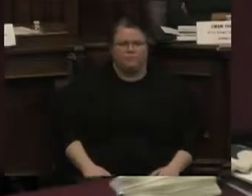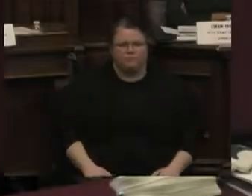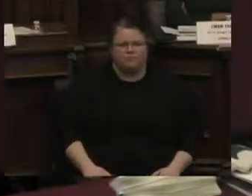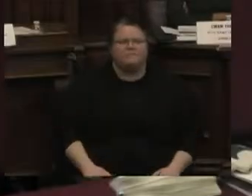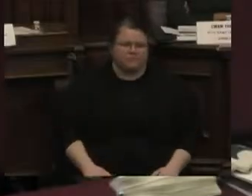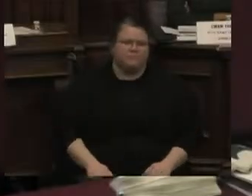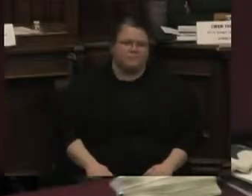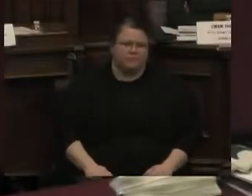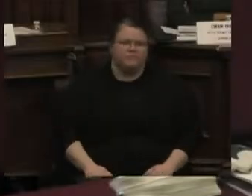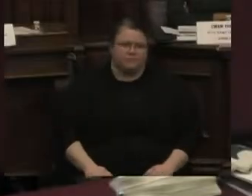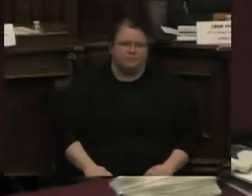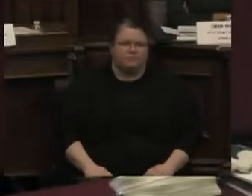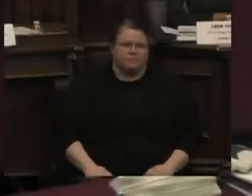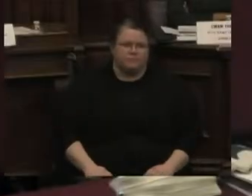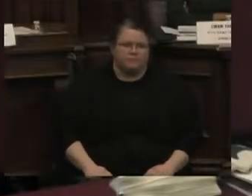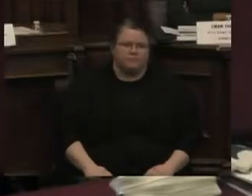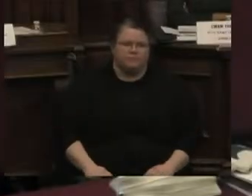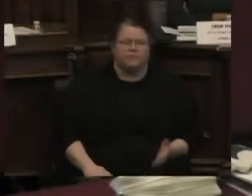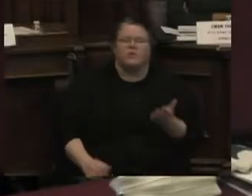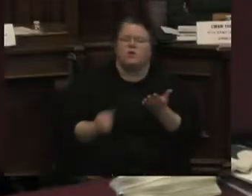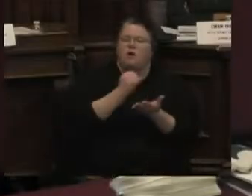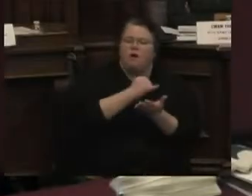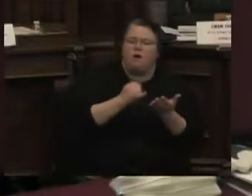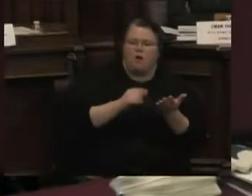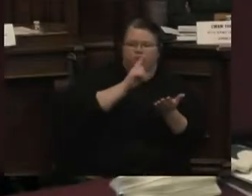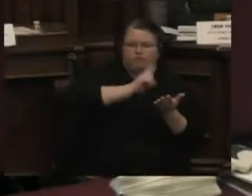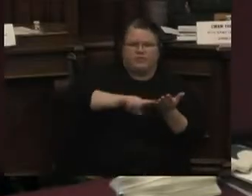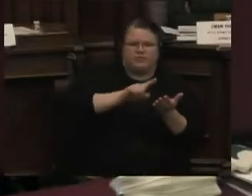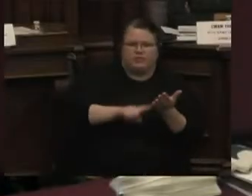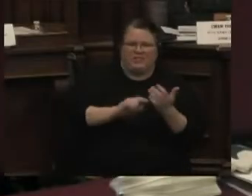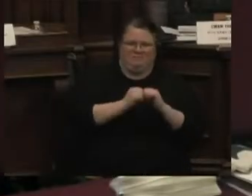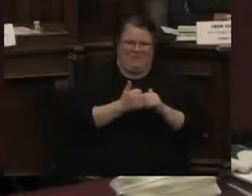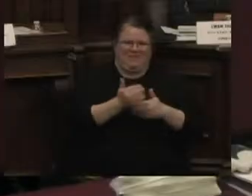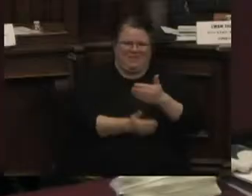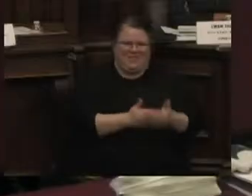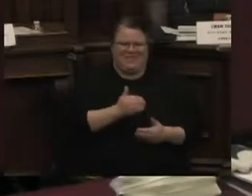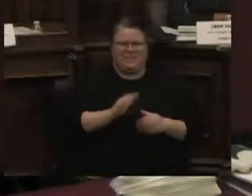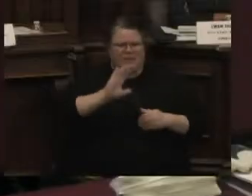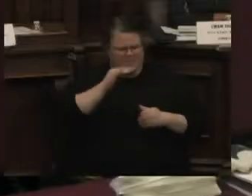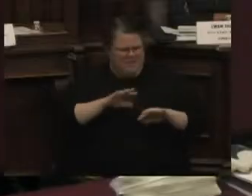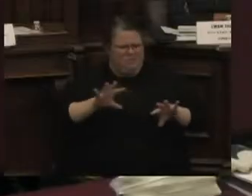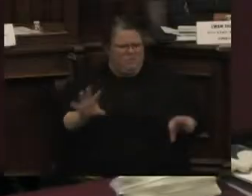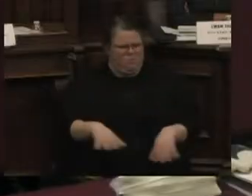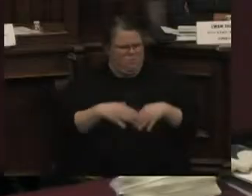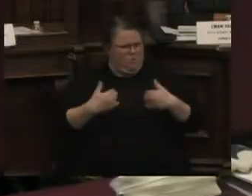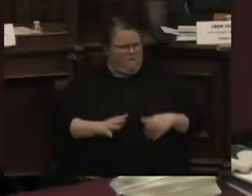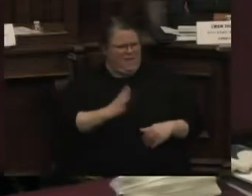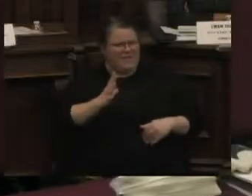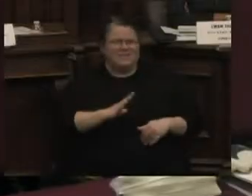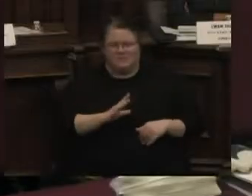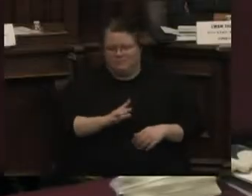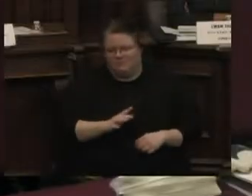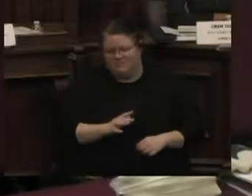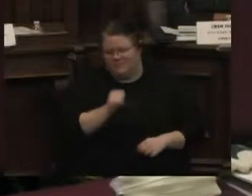background rests in analysis work on methodologies resting